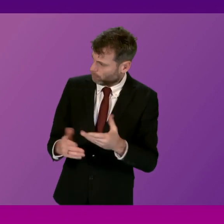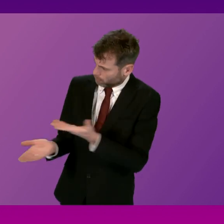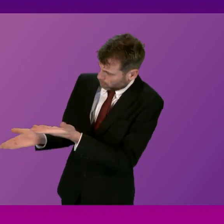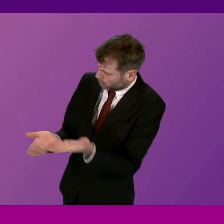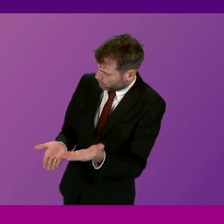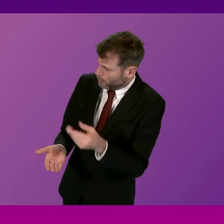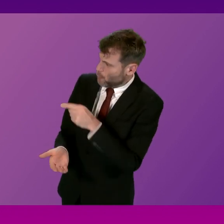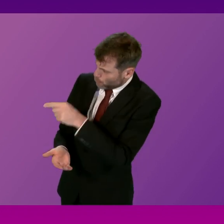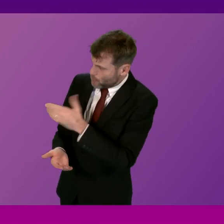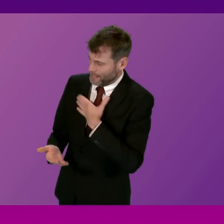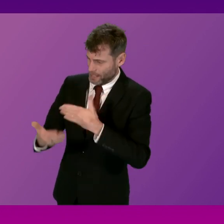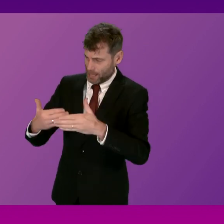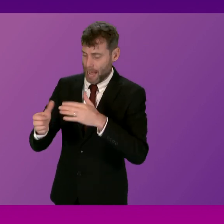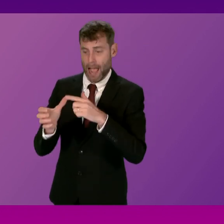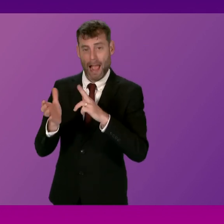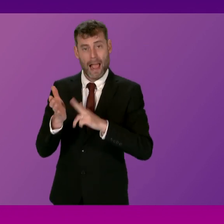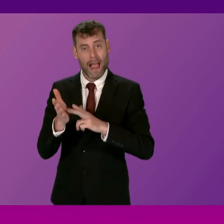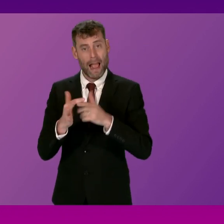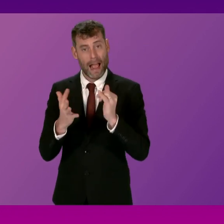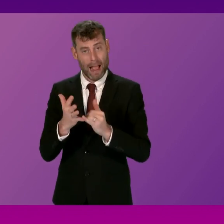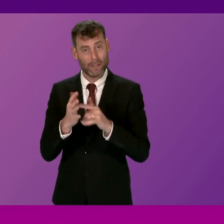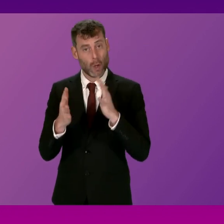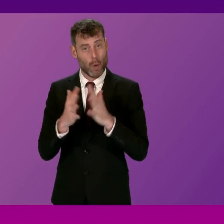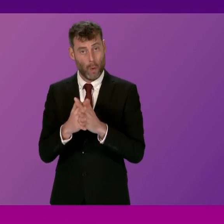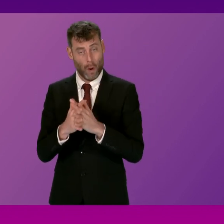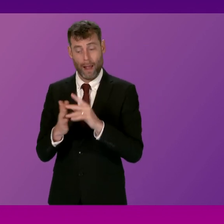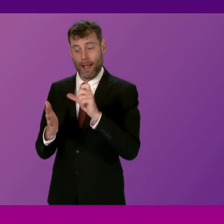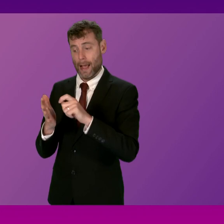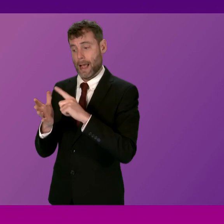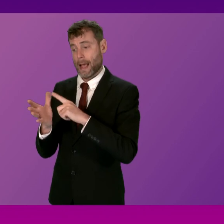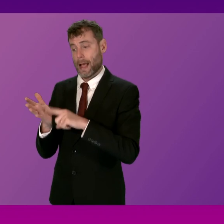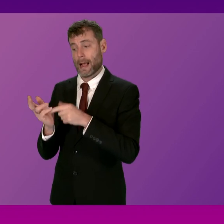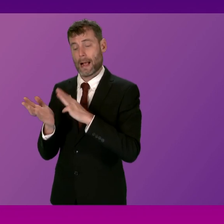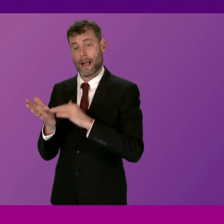full Anne’s law, as I outlined earlier, and Calum’s law, which is about young people